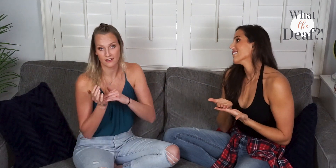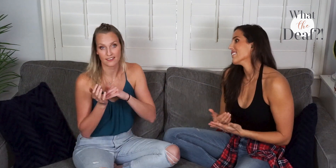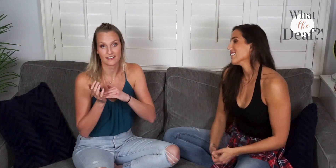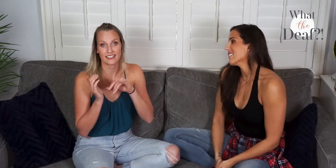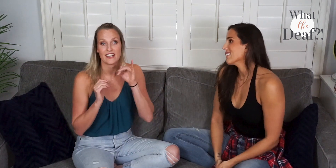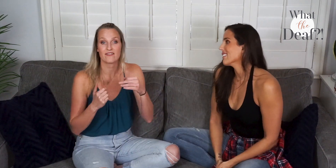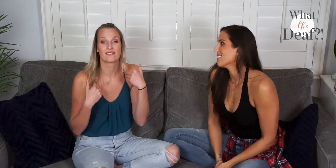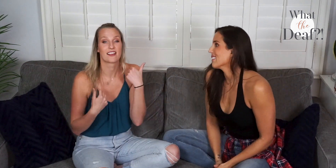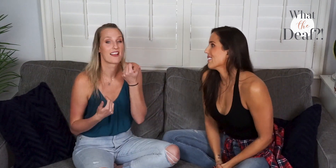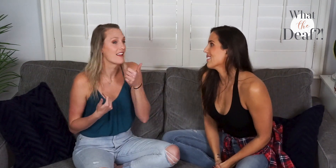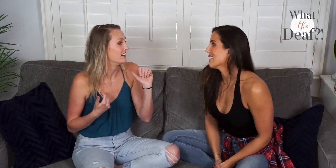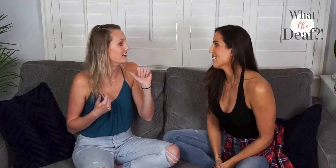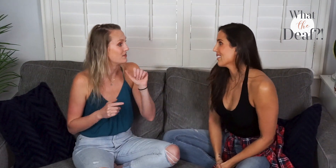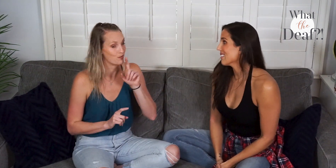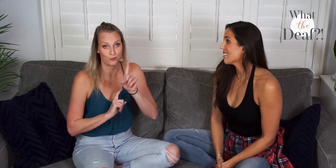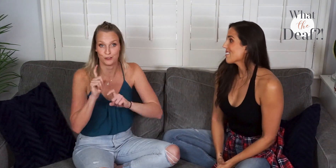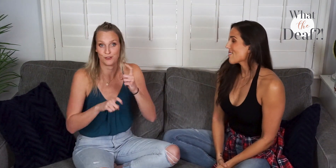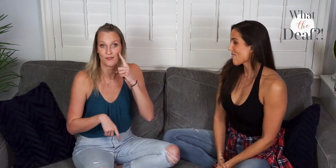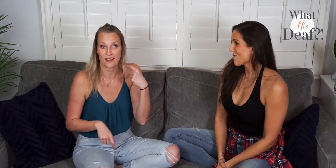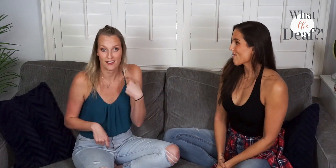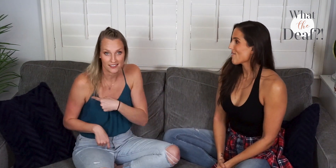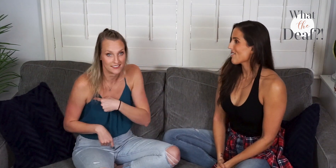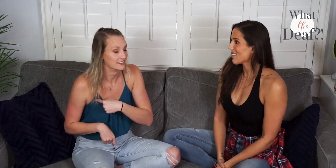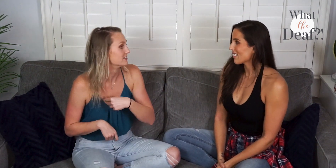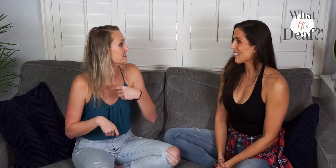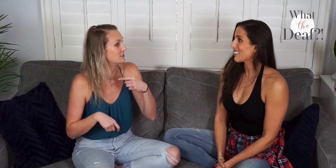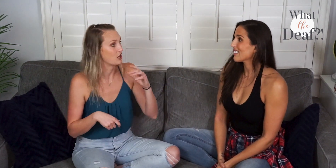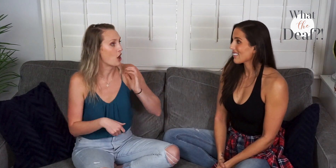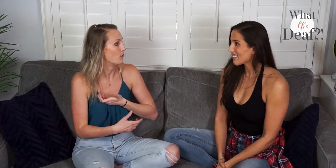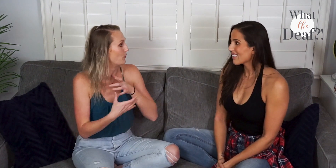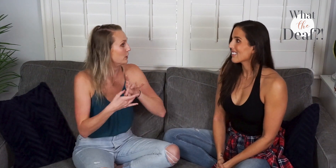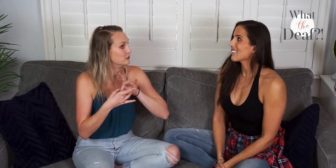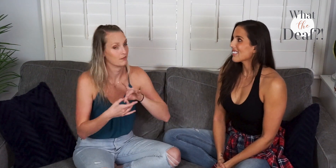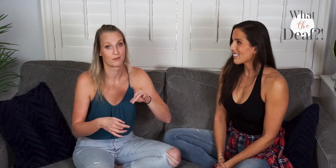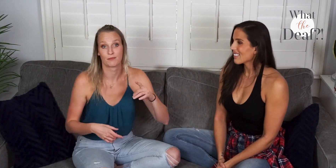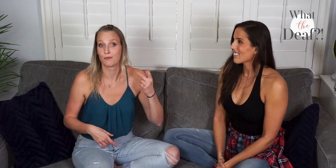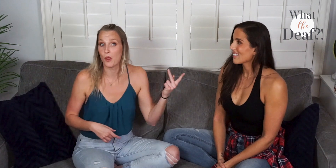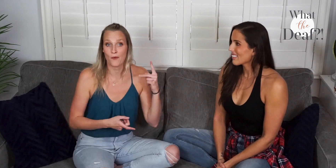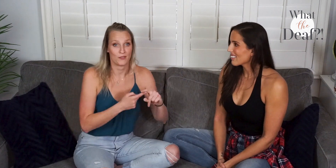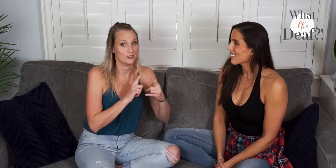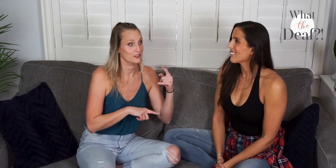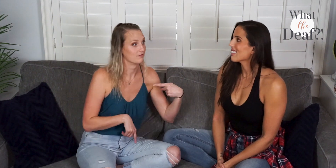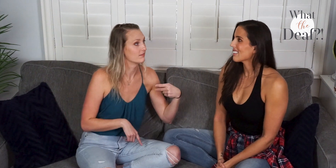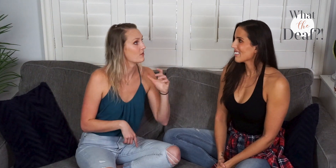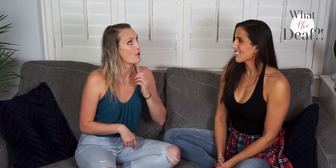Again, if you guys have any questions at all for us regarding our relationship, our friendship,